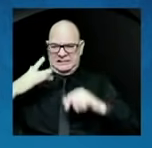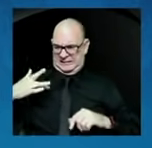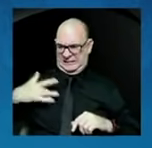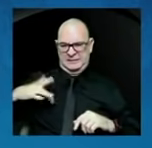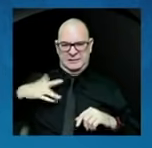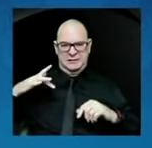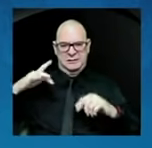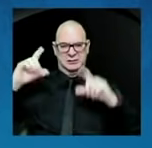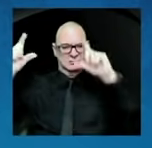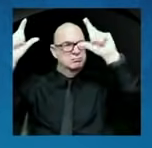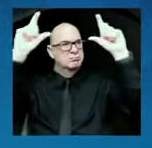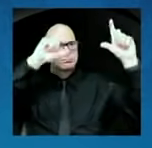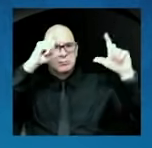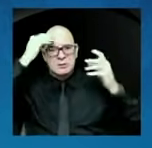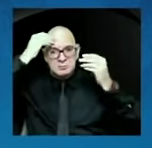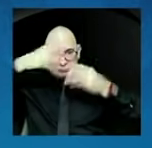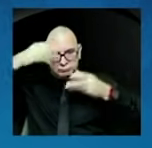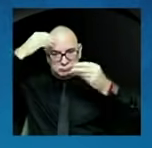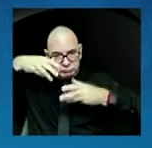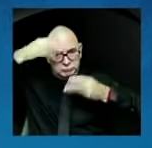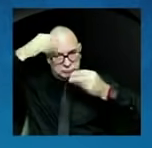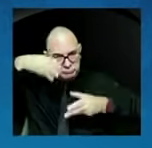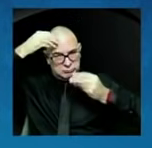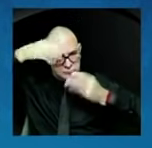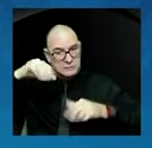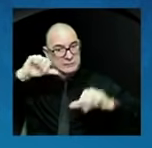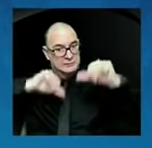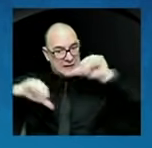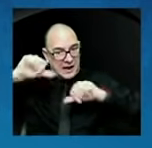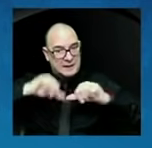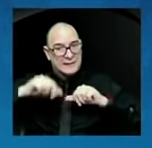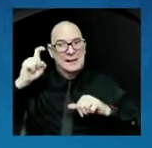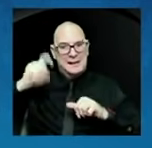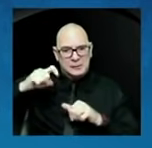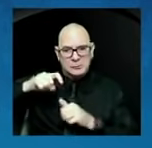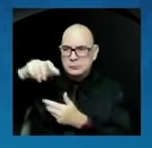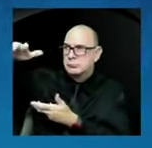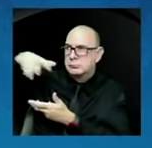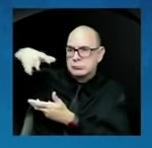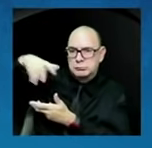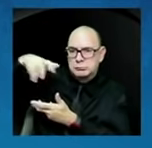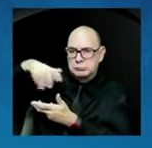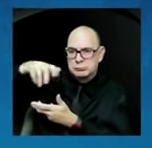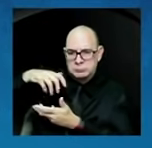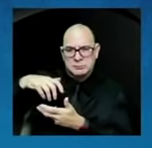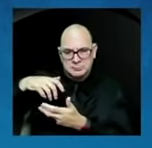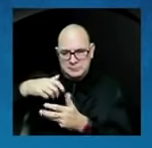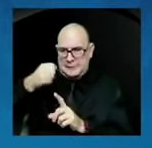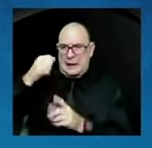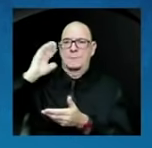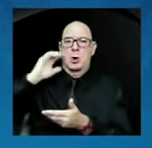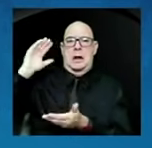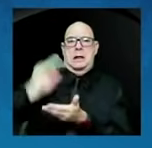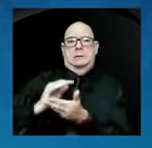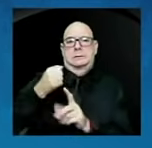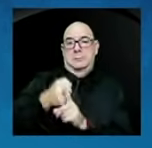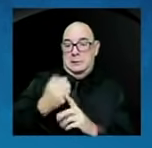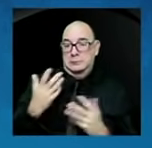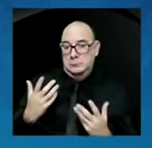AND SENSORS PROVIDING SIT ZONES AND SCIENTISTS THE DATA THAT